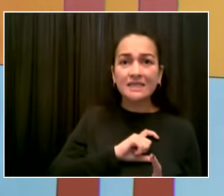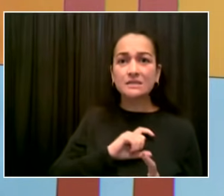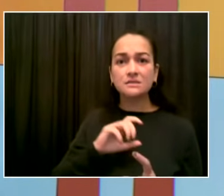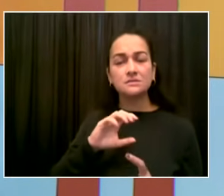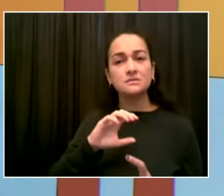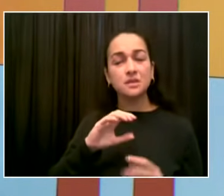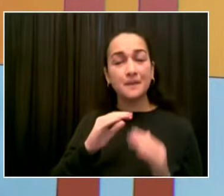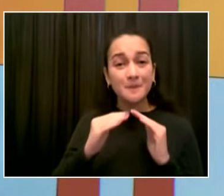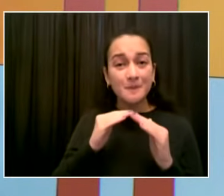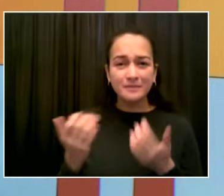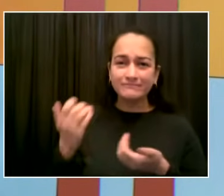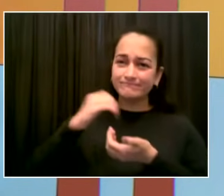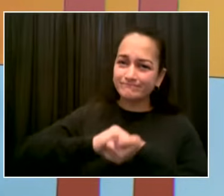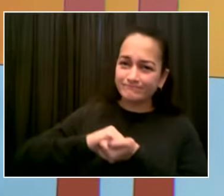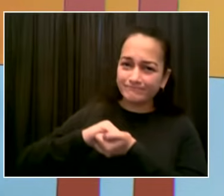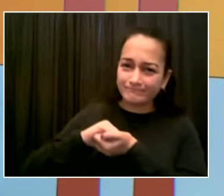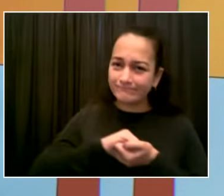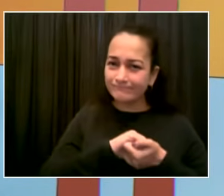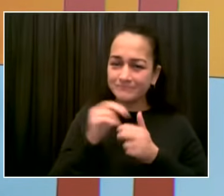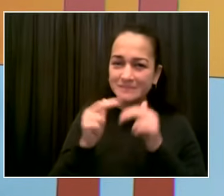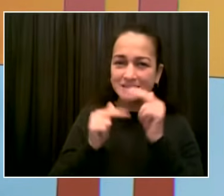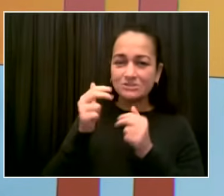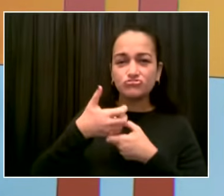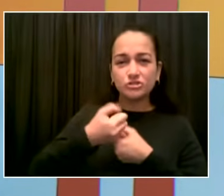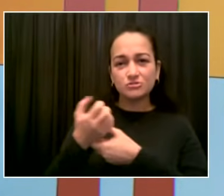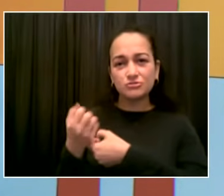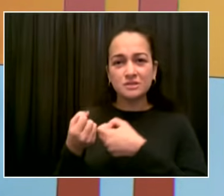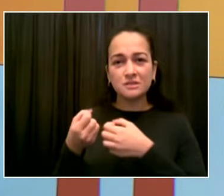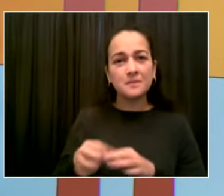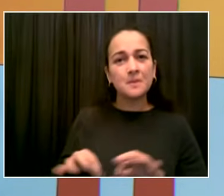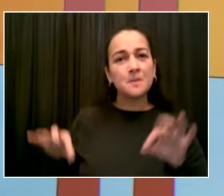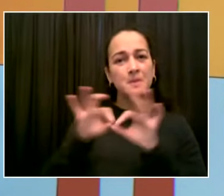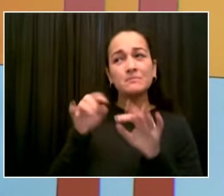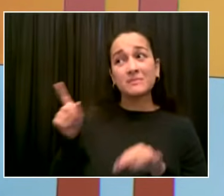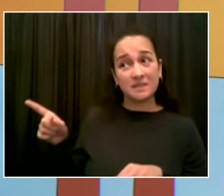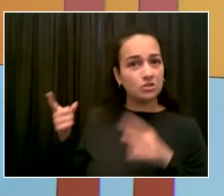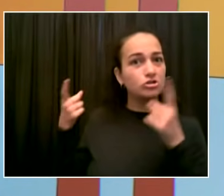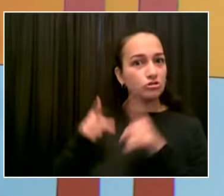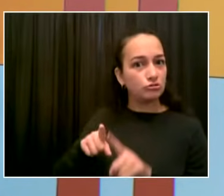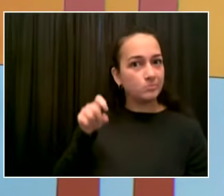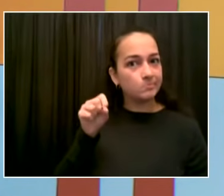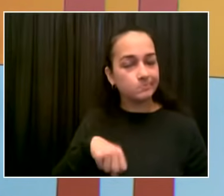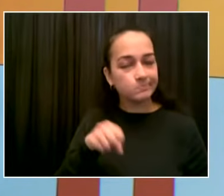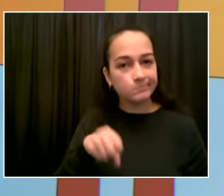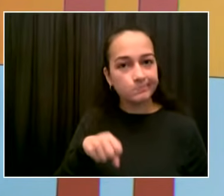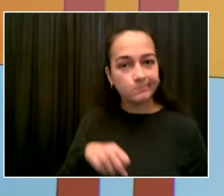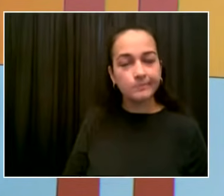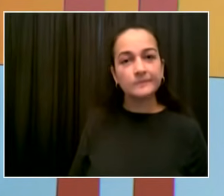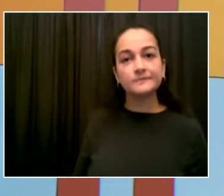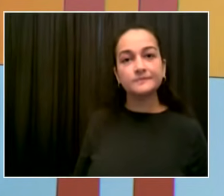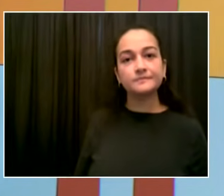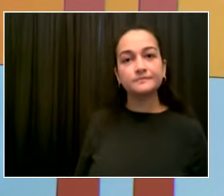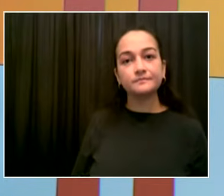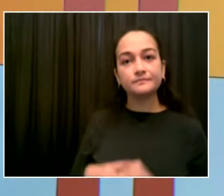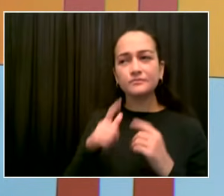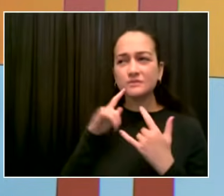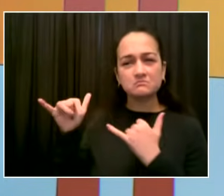HAS TO BE PARTNERSHIP BTWEEEN PIOLCAE ND COMMUNITY. AND THAT'S WHAT HE HAS PUT SO MUC HOF HISLI FE INTO AND THAT'S WHAT WE HAVE DONE SO MUCH IN THIS